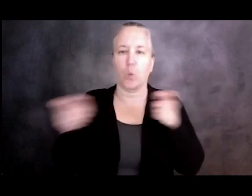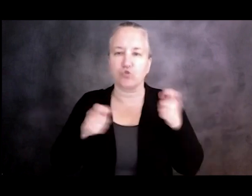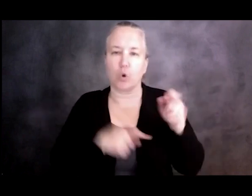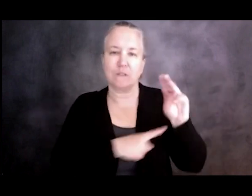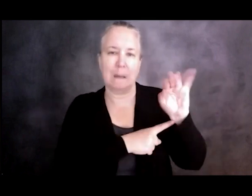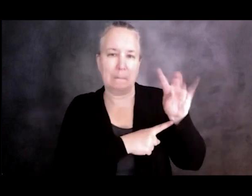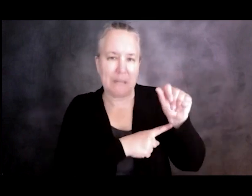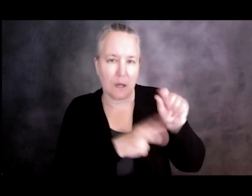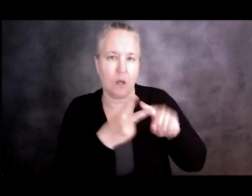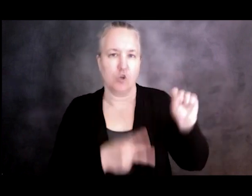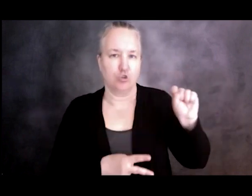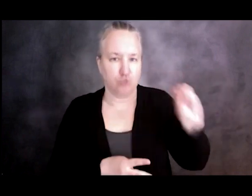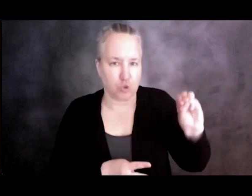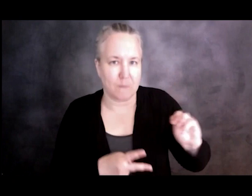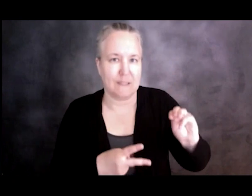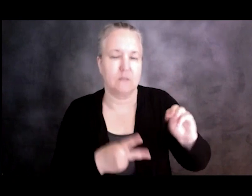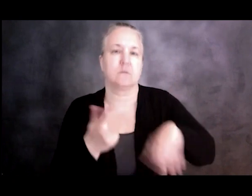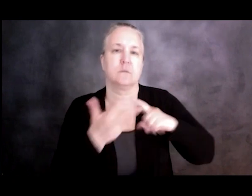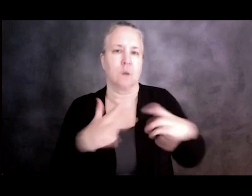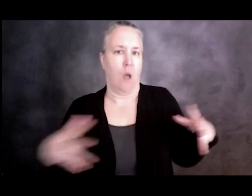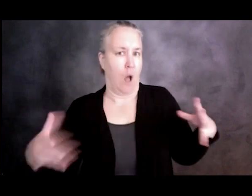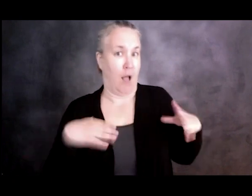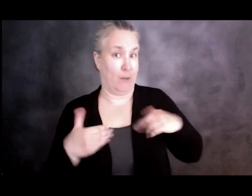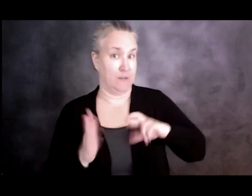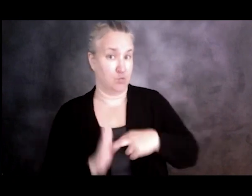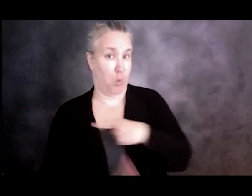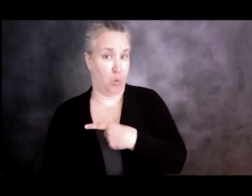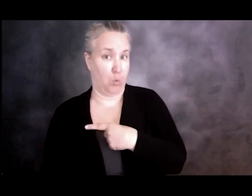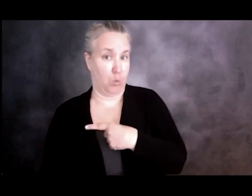And Hollywood has its role to play. And when I say Hollywood, as you'll see from the excerpt,